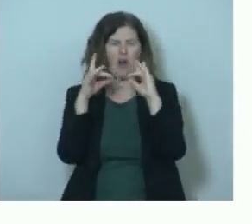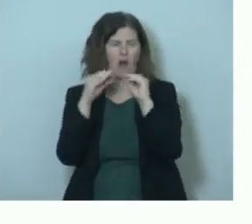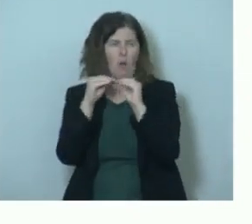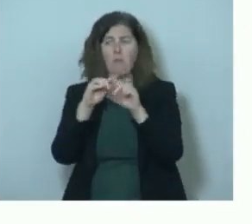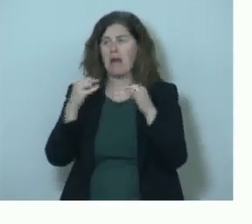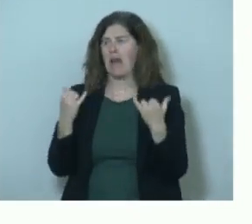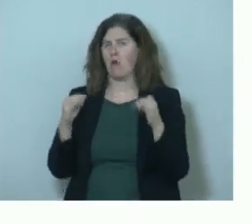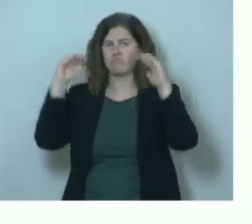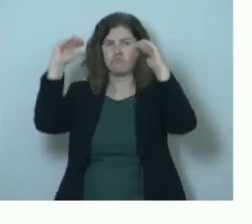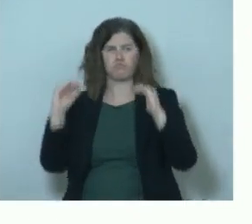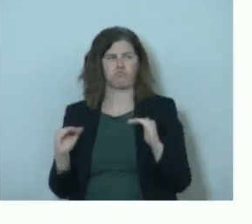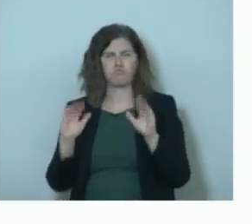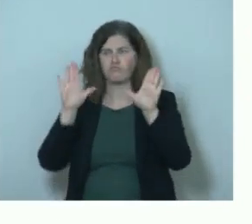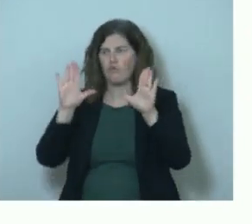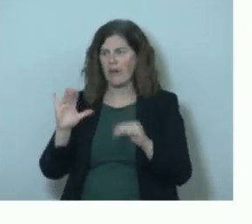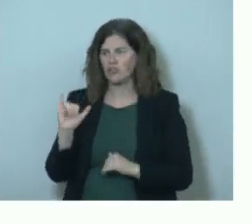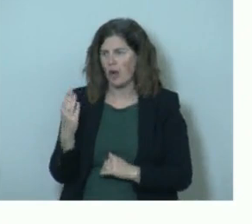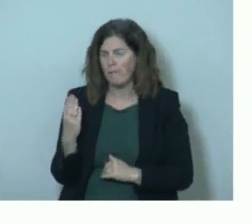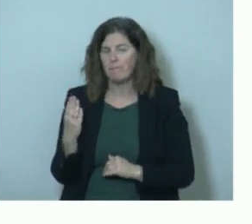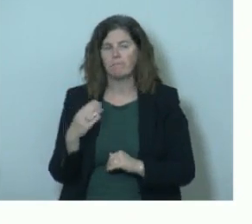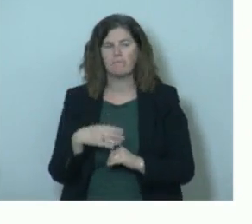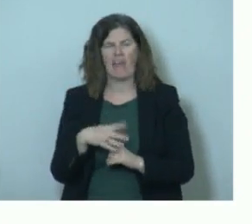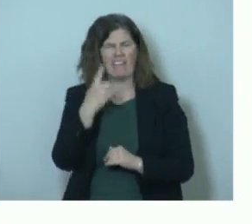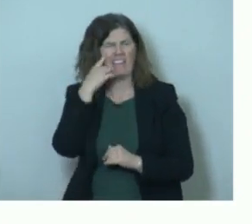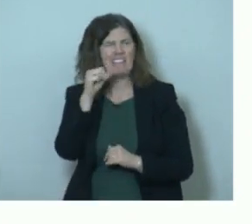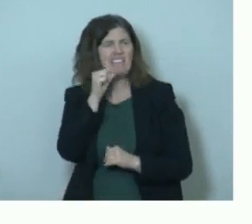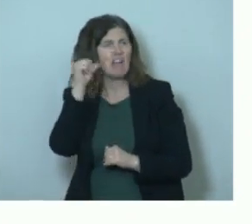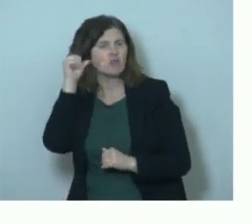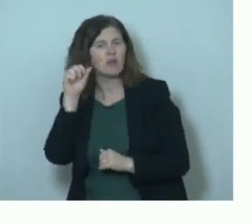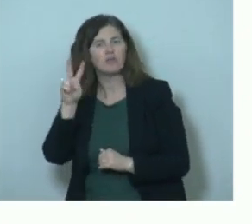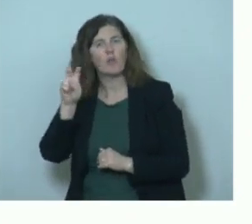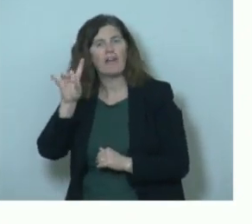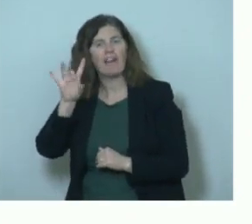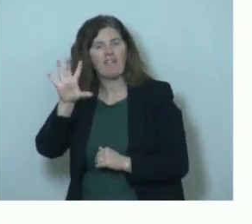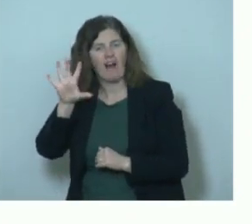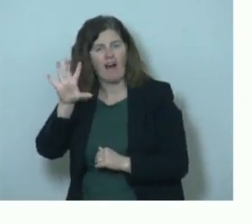WE WOULD BE TELL YOU MORE ABOUT THAT IF THAT TIME WAS COMING.